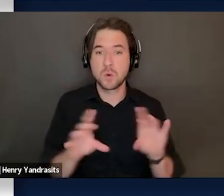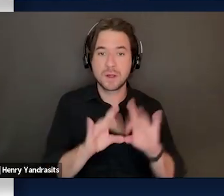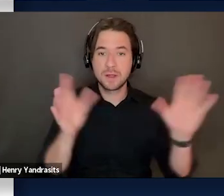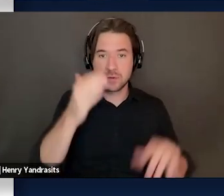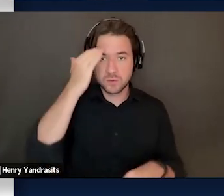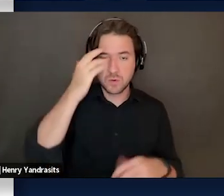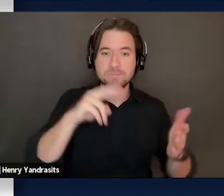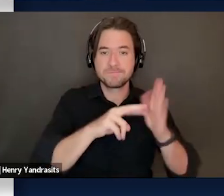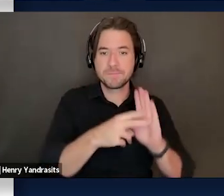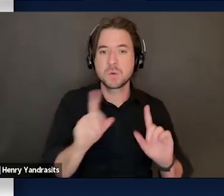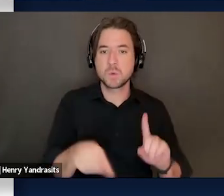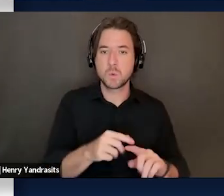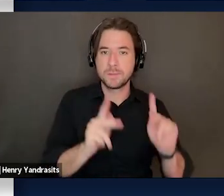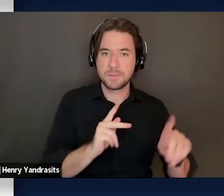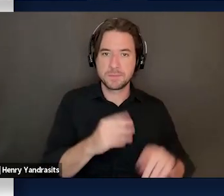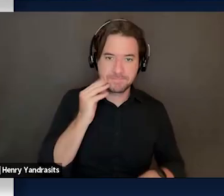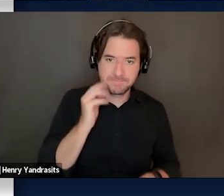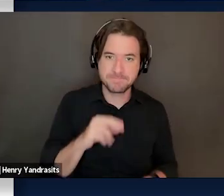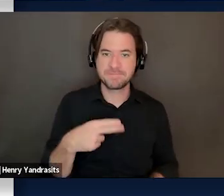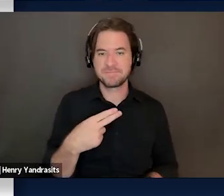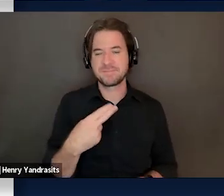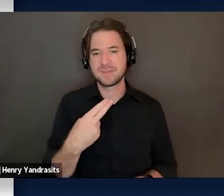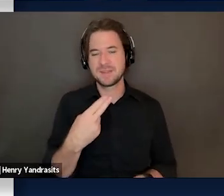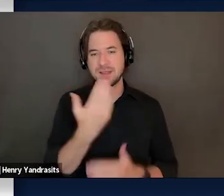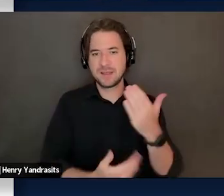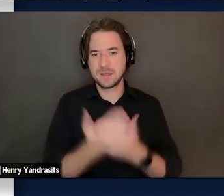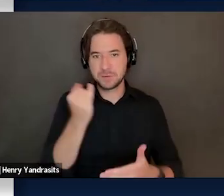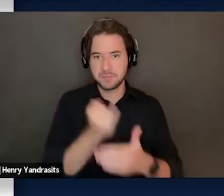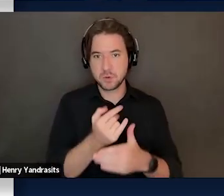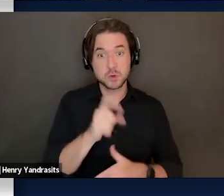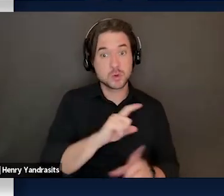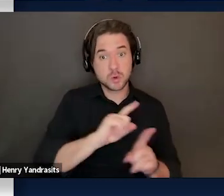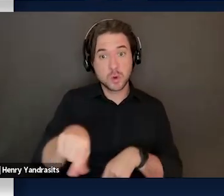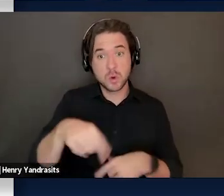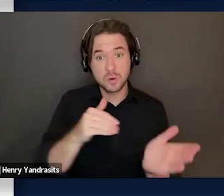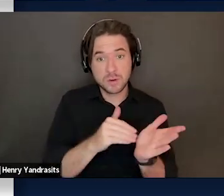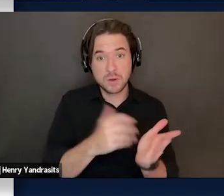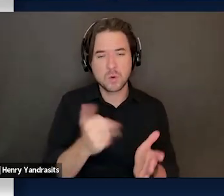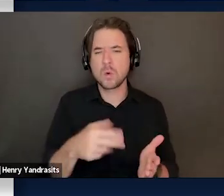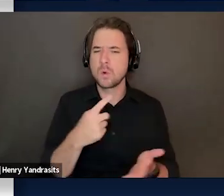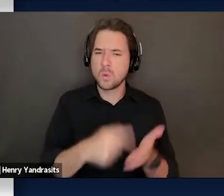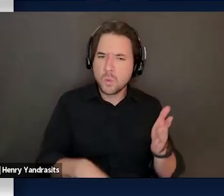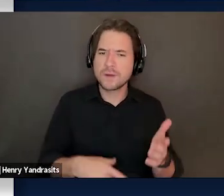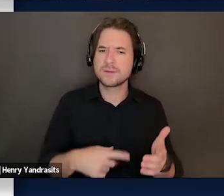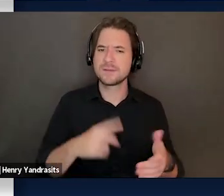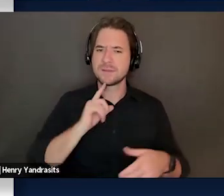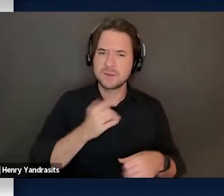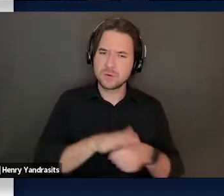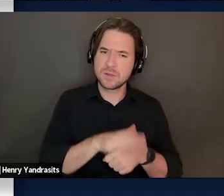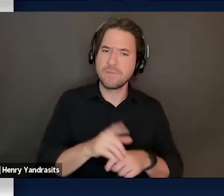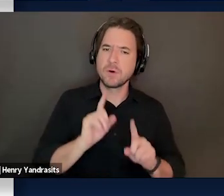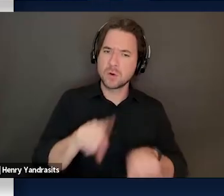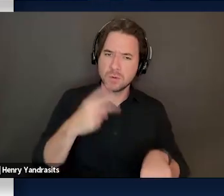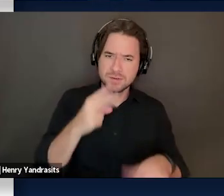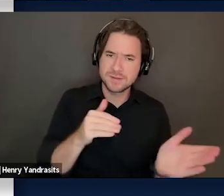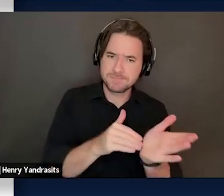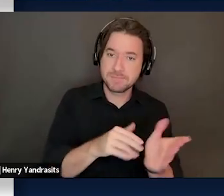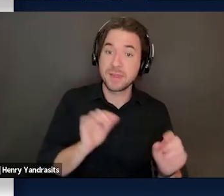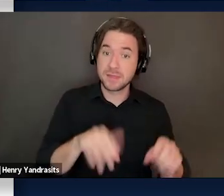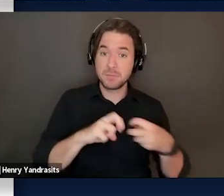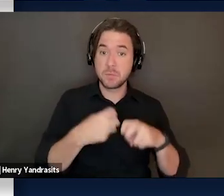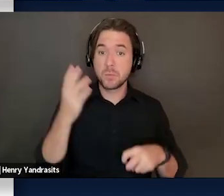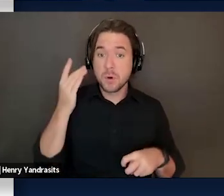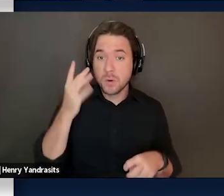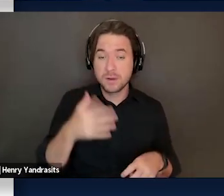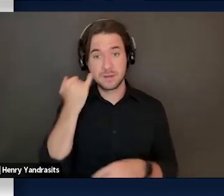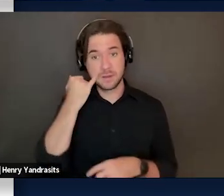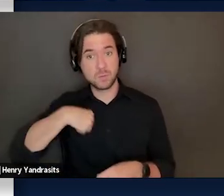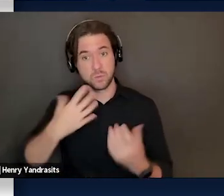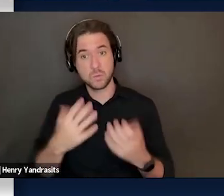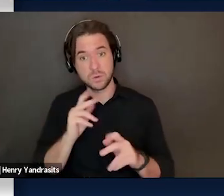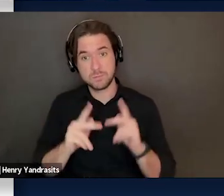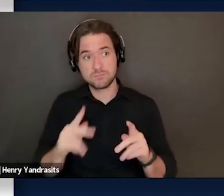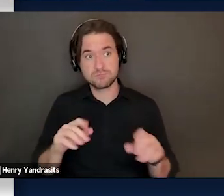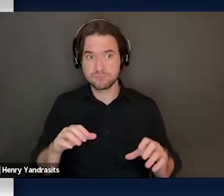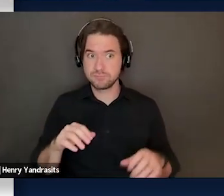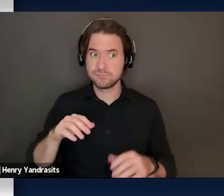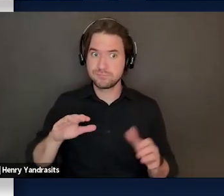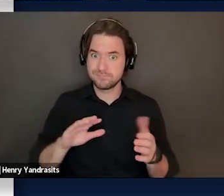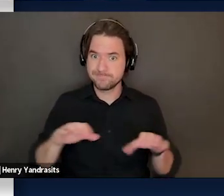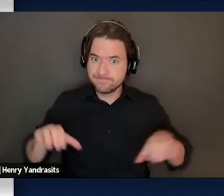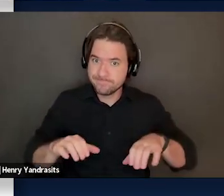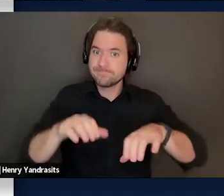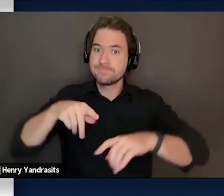definition of when people experiencing hand impairment should see their doctor, or what qualifies as impairment severe… I don't have to seek healthcare intervention. Um, this is a problem because if we want people to be proactive, um, with seeking help.